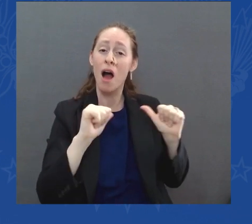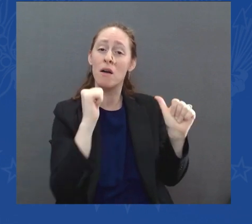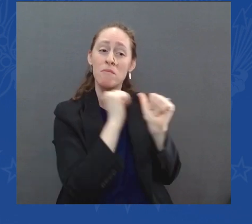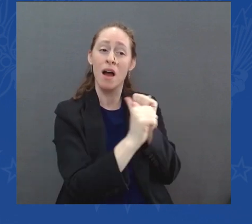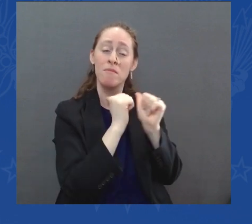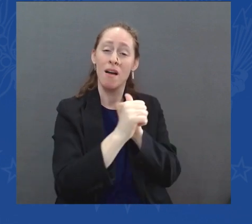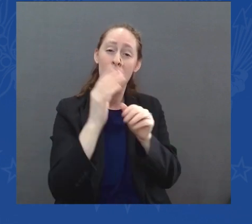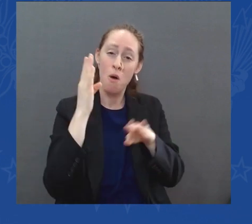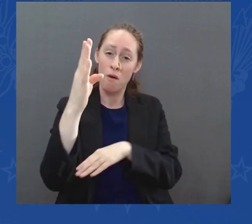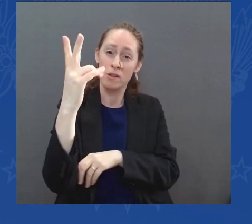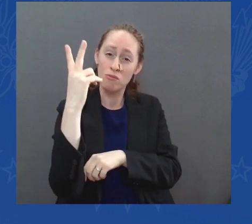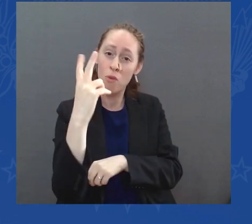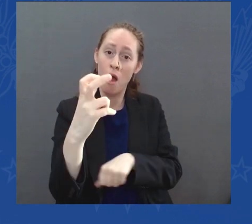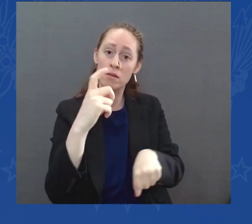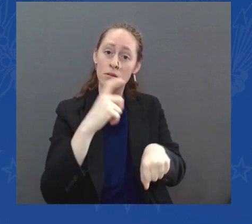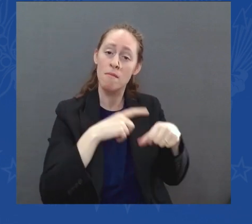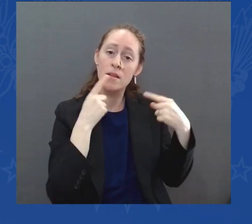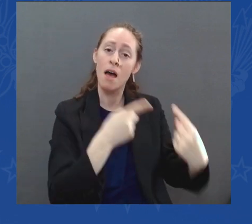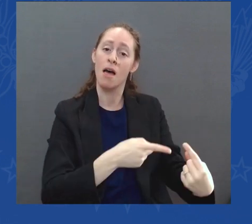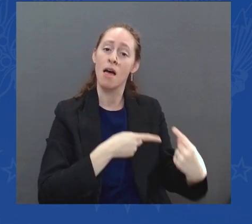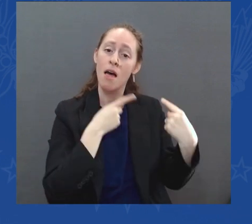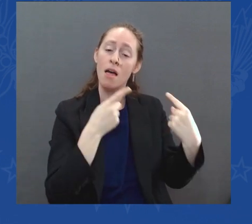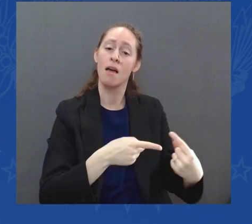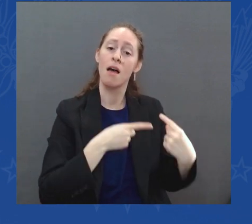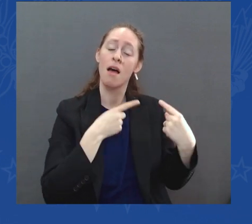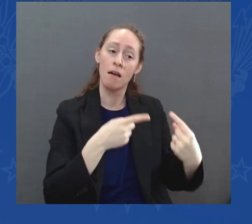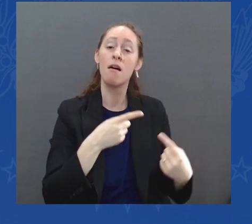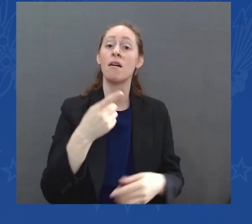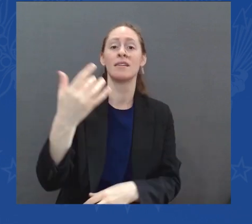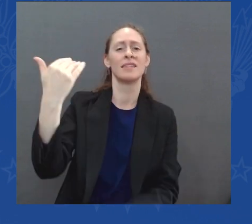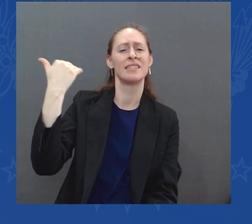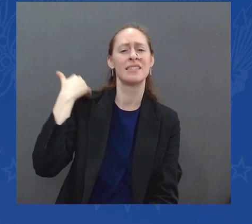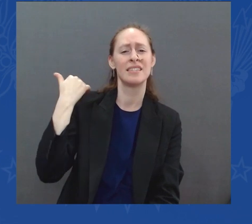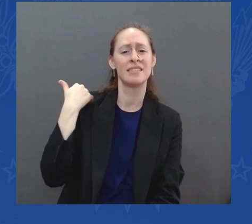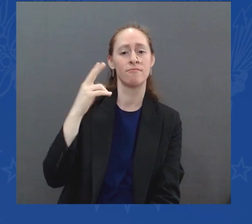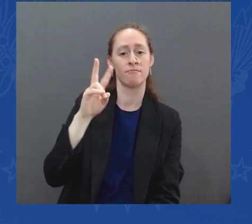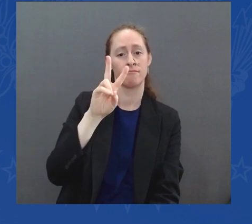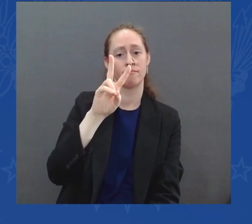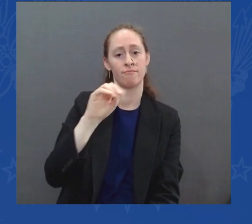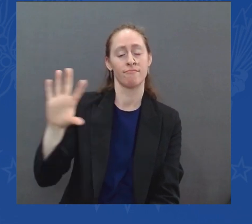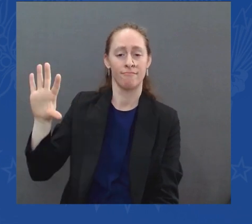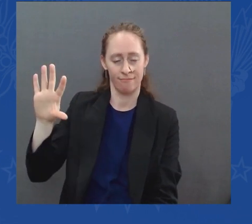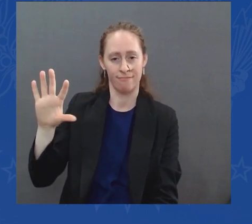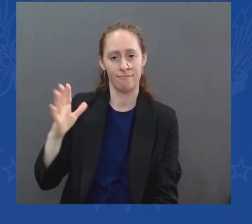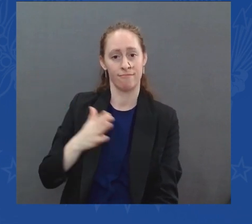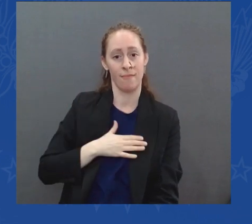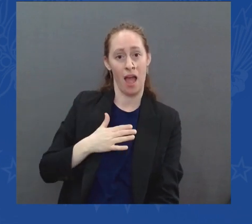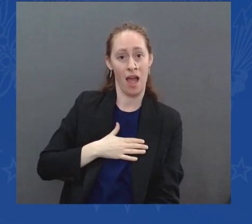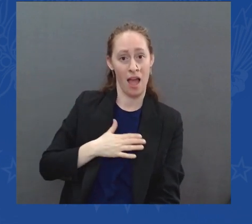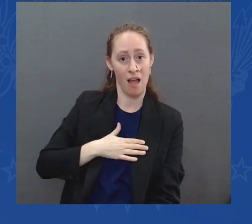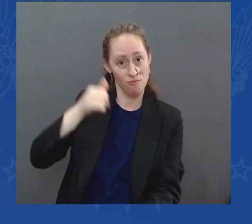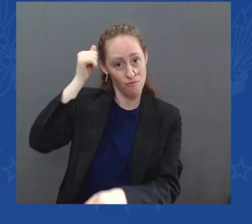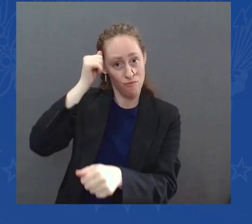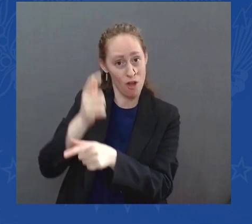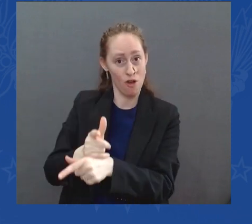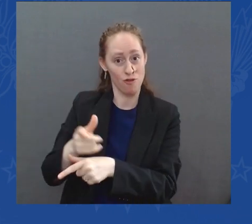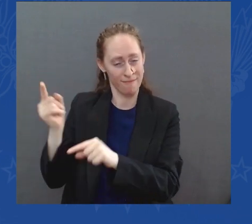My brother Dan spoke at the Senate press conference where they issued an apology for not passing the legislation.